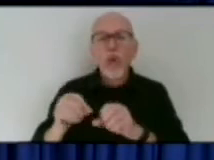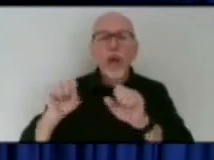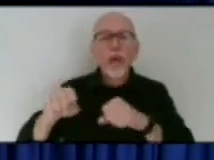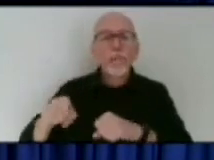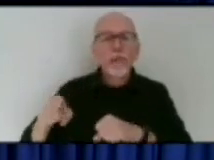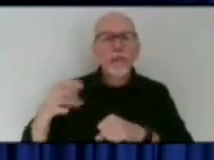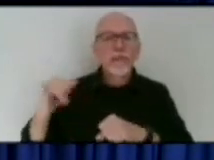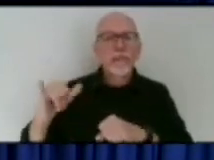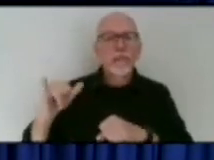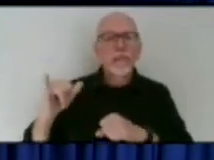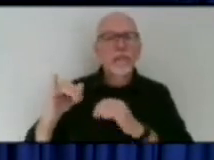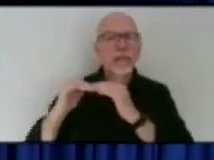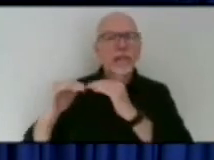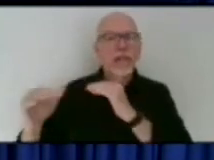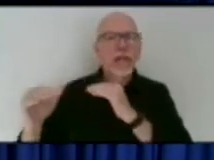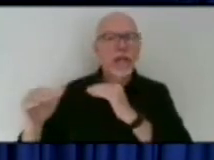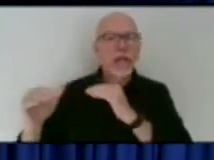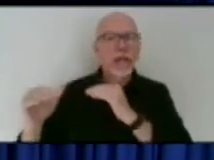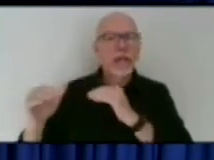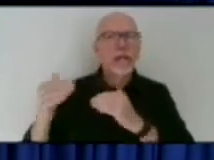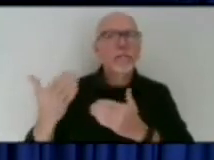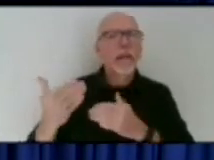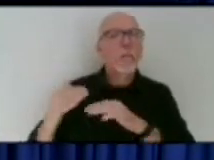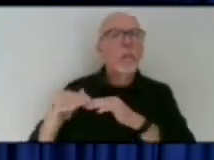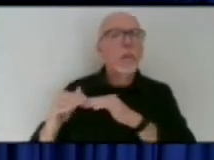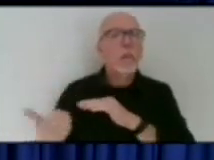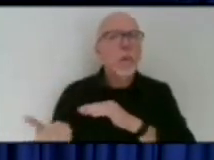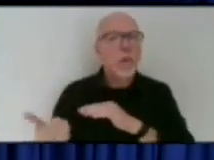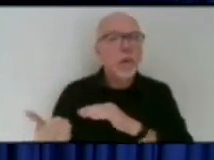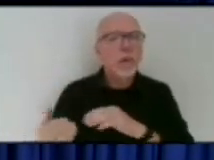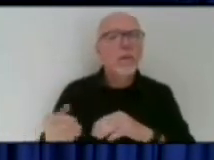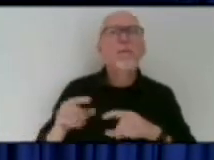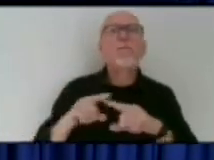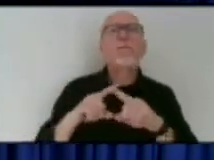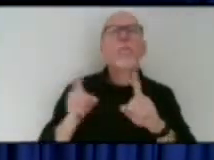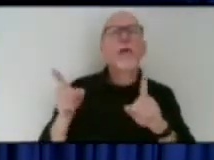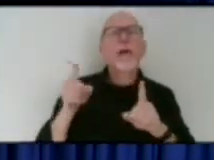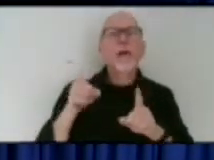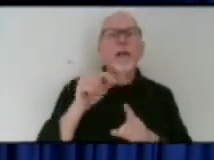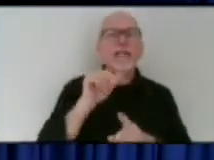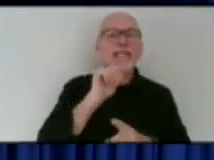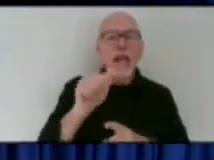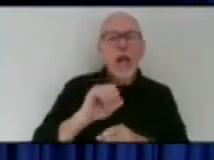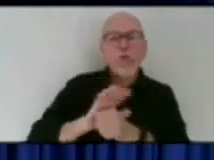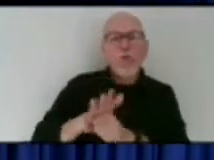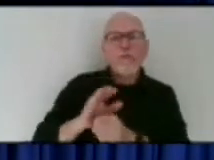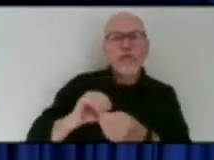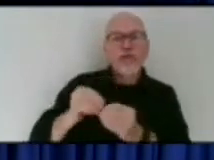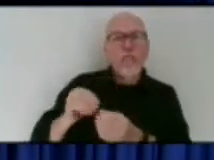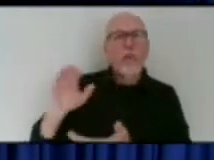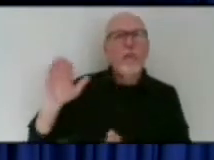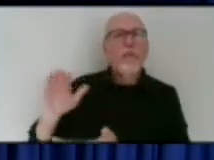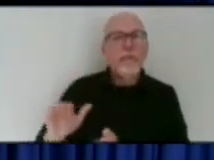pretty steady, maybe decreased a little bit. Overall, it looks like the non covert numbers are starting to decrease. So I'm wondering if hospitals are